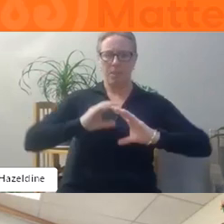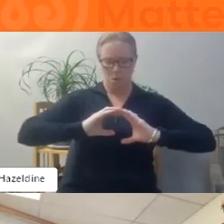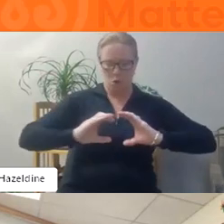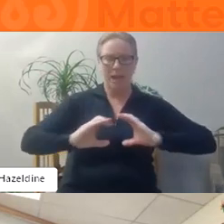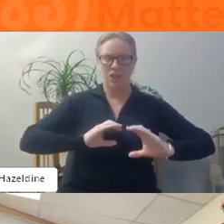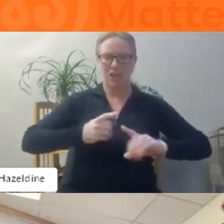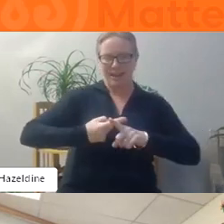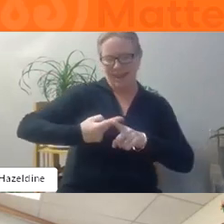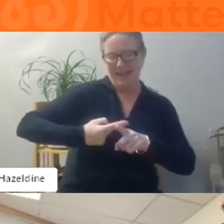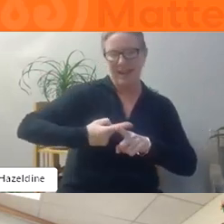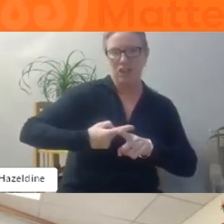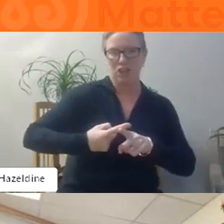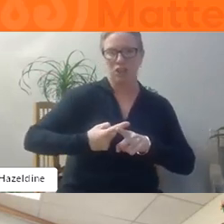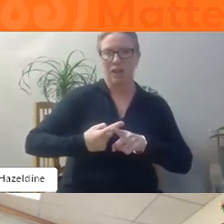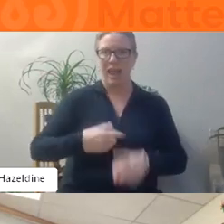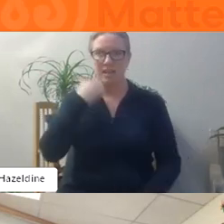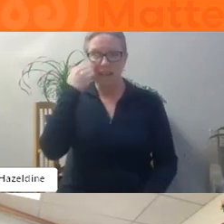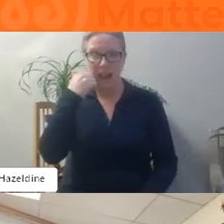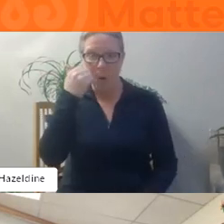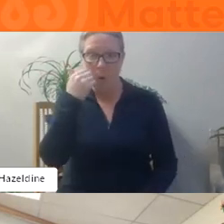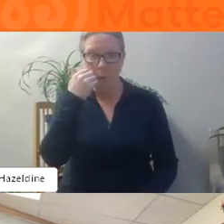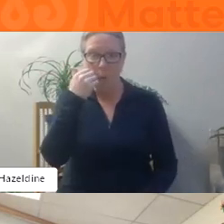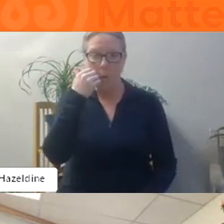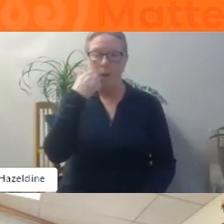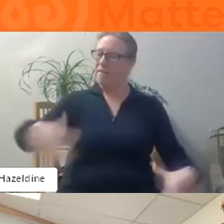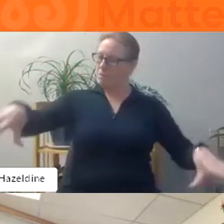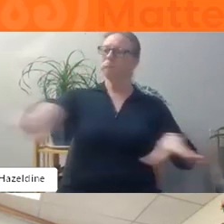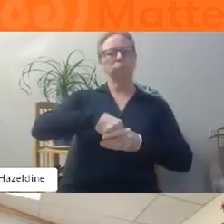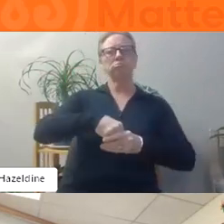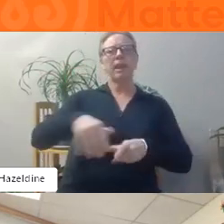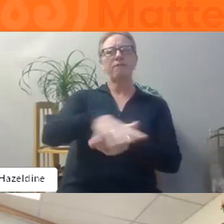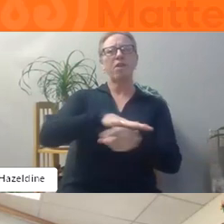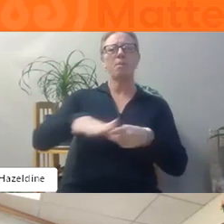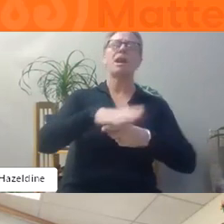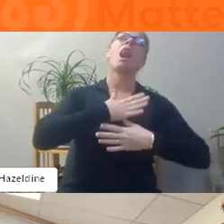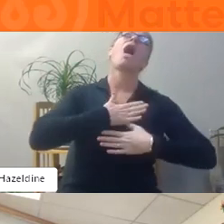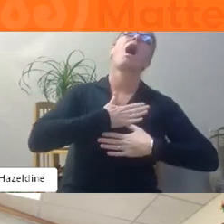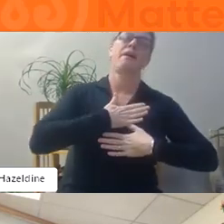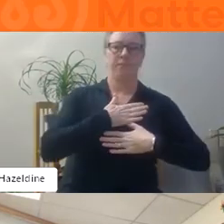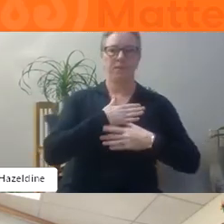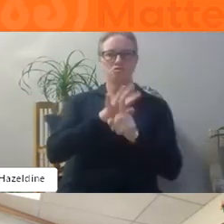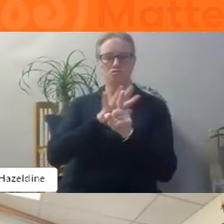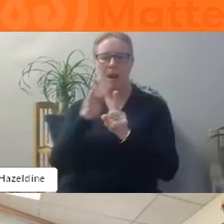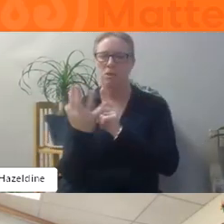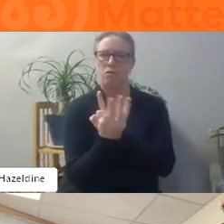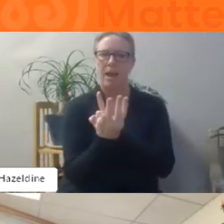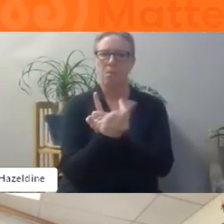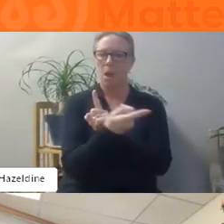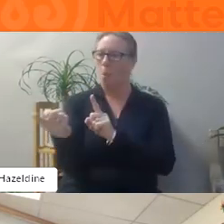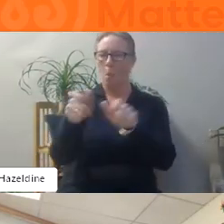let alone te reo. We have brought him into an environment where he is loved. He is wrapped around by everybody, they all love him,